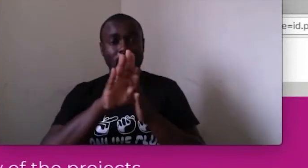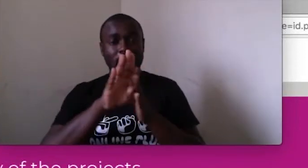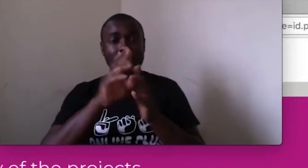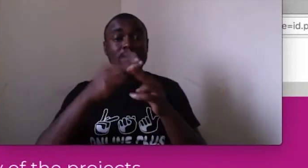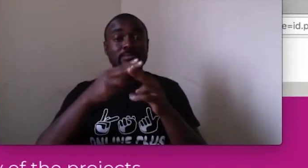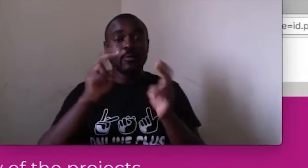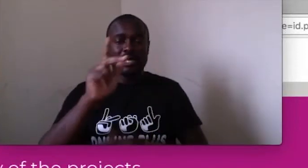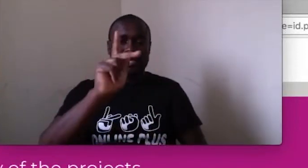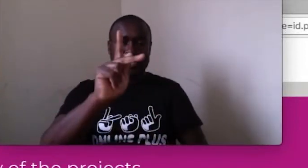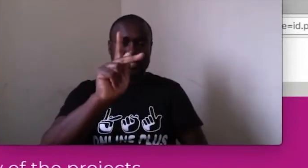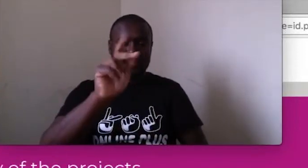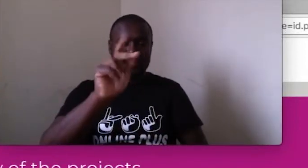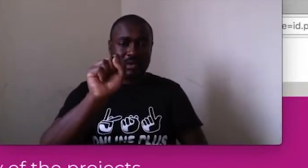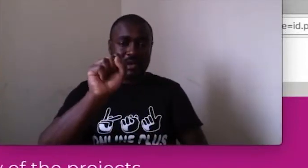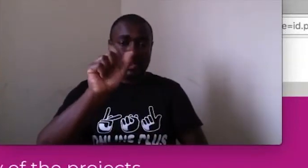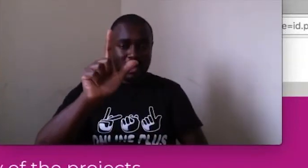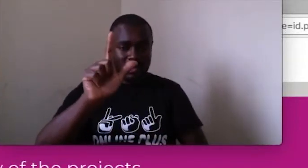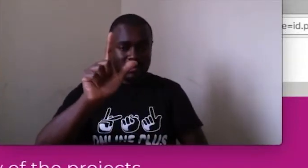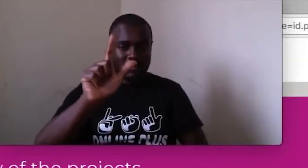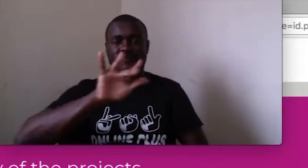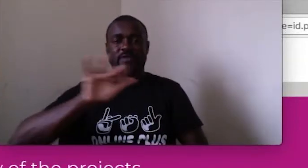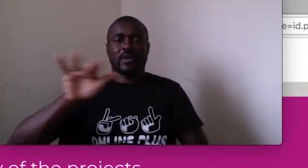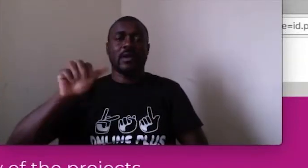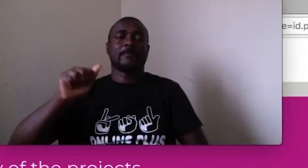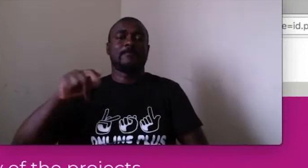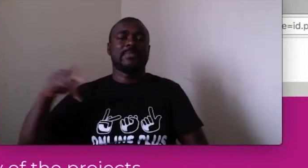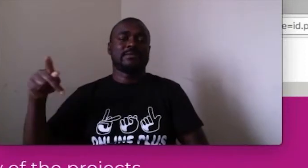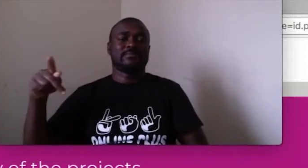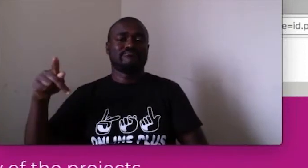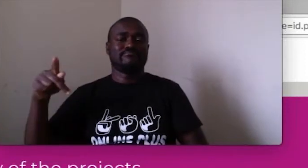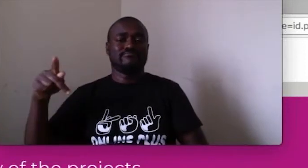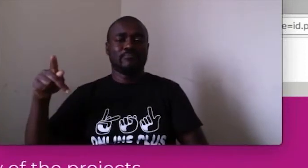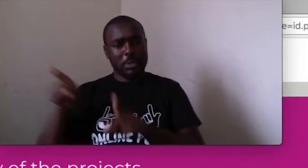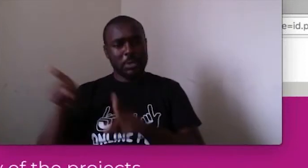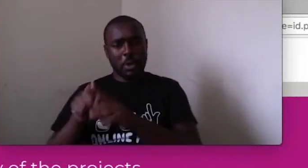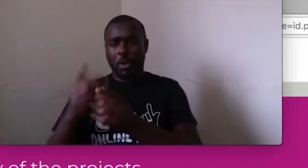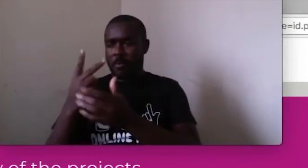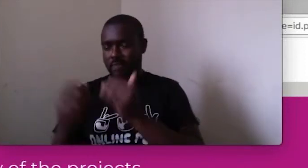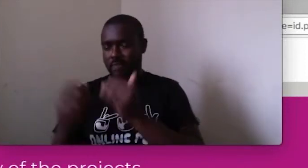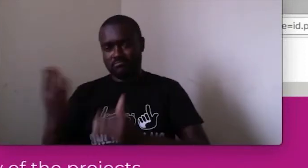so that's how I started developing KSL finger spelling app